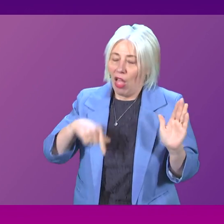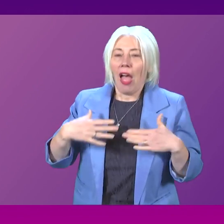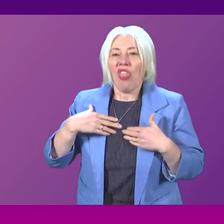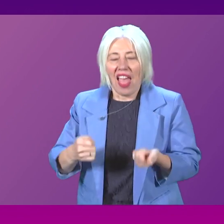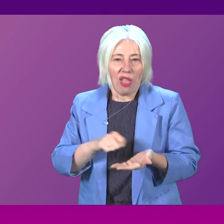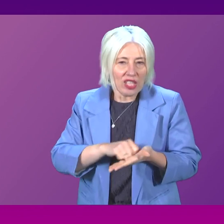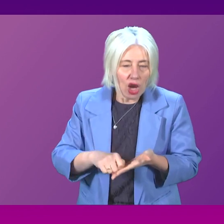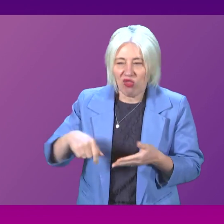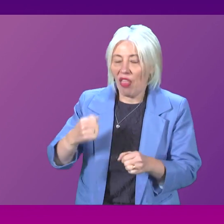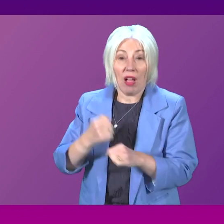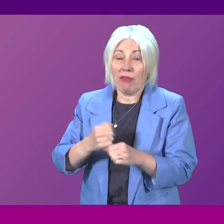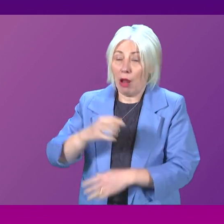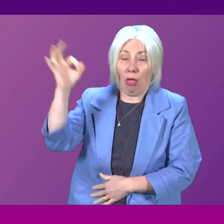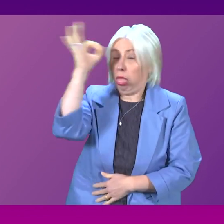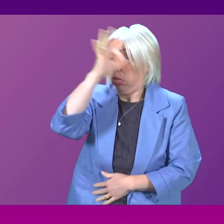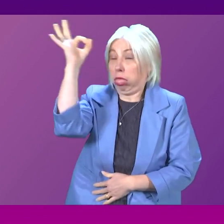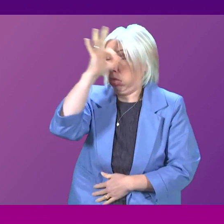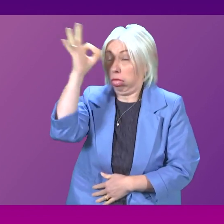no idea what they are doing?